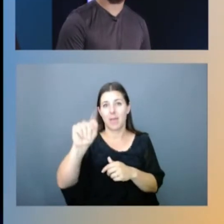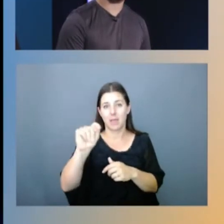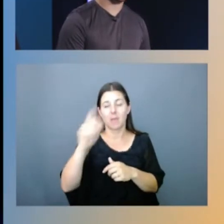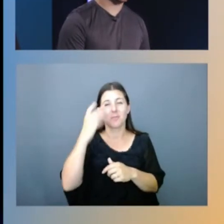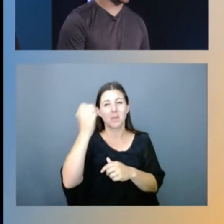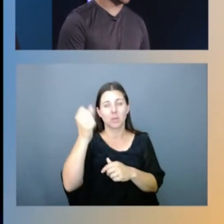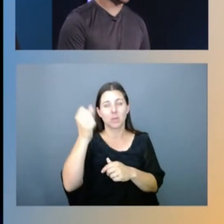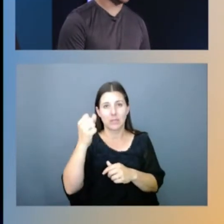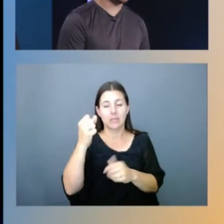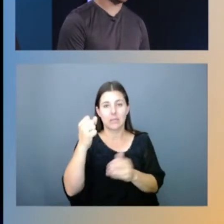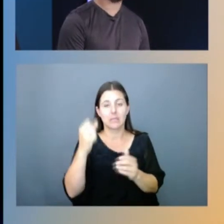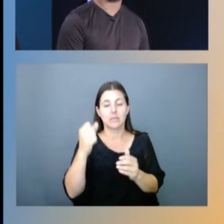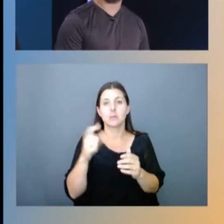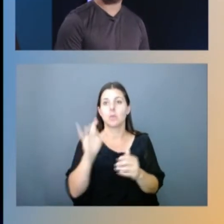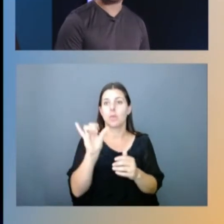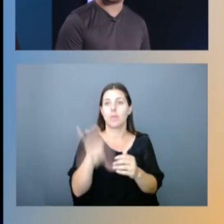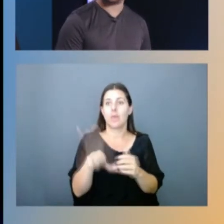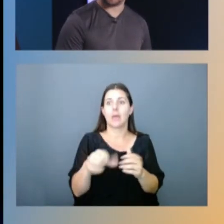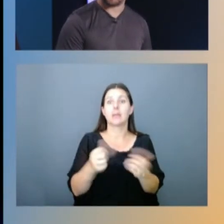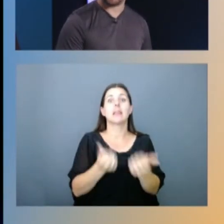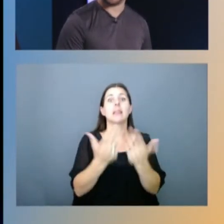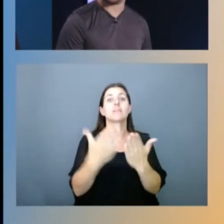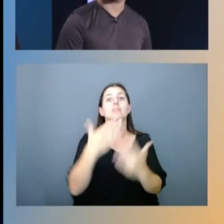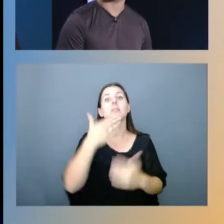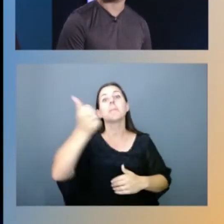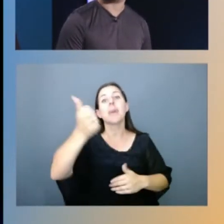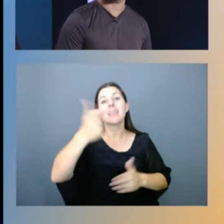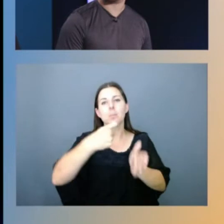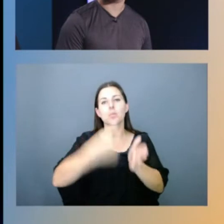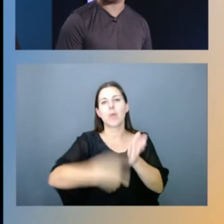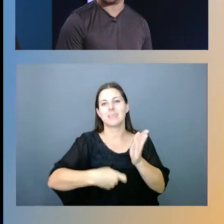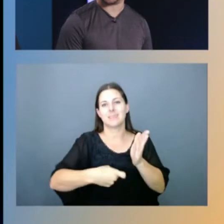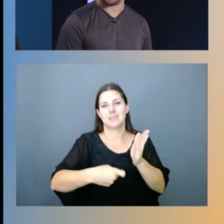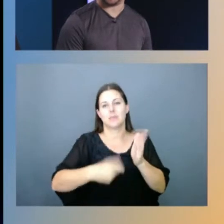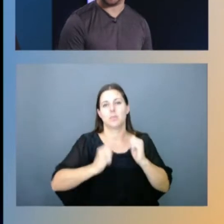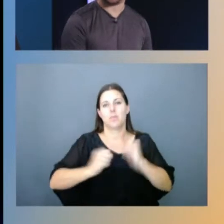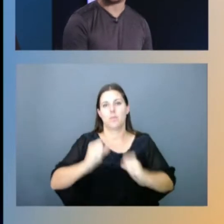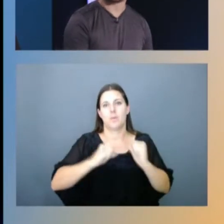Trn1 delivers the best price performance for deep learning training in the cloud.